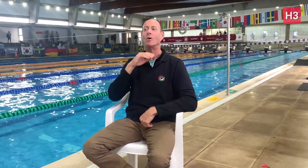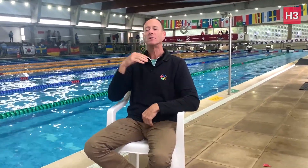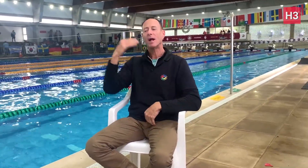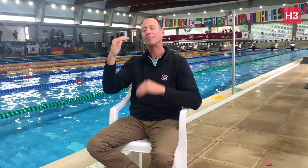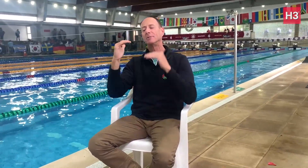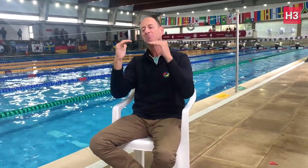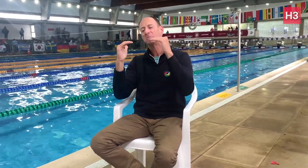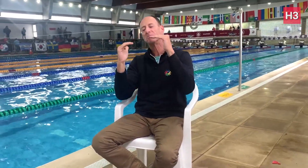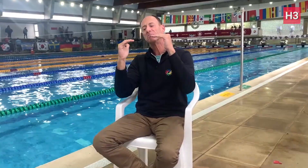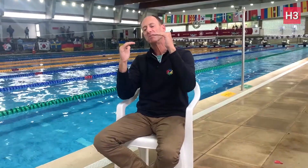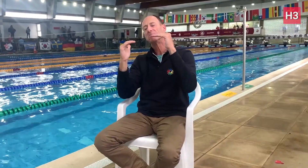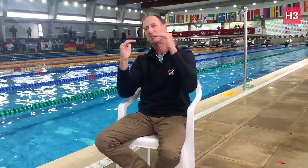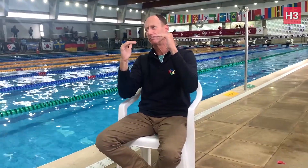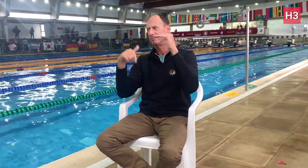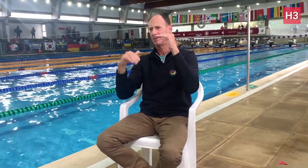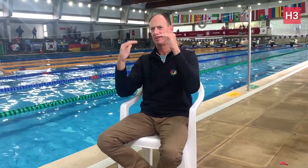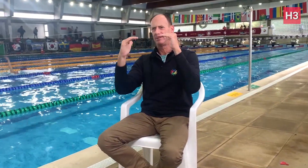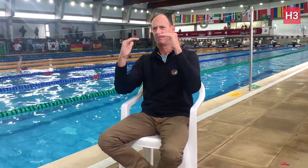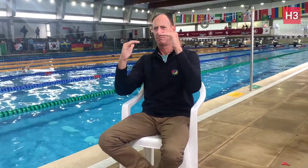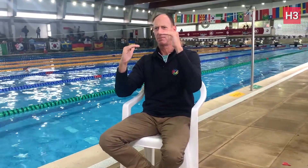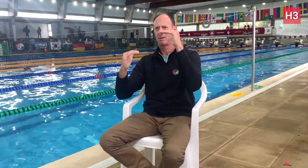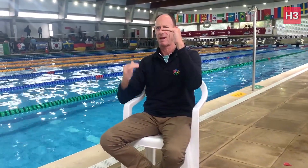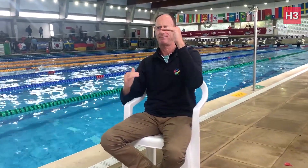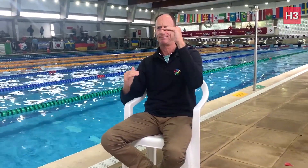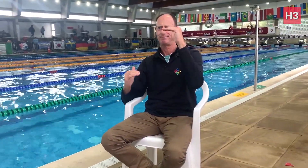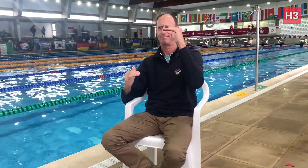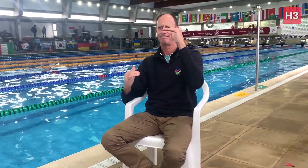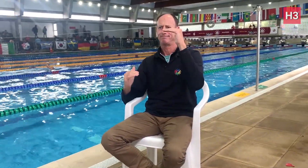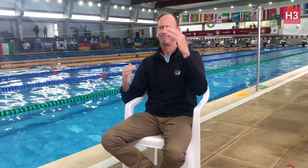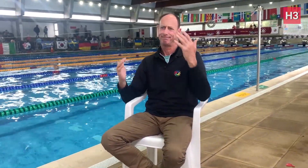After that year, women’s number slightly lagged behind,